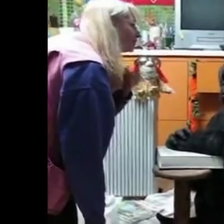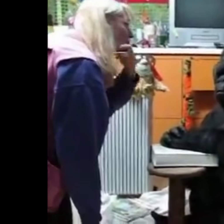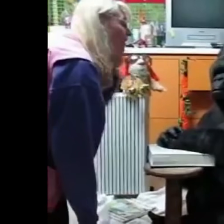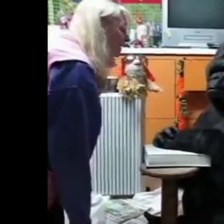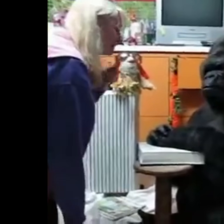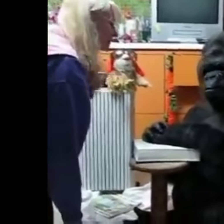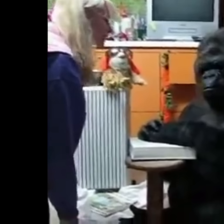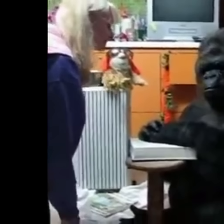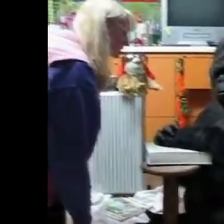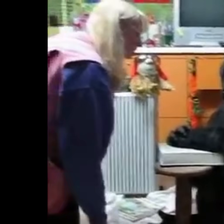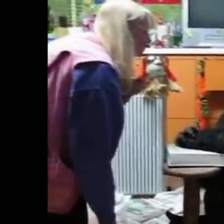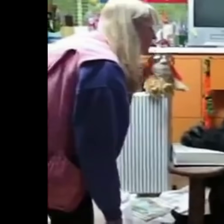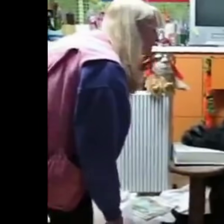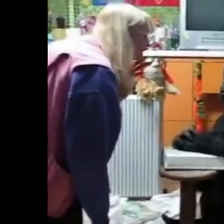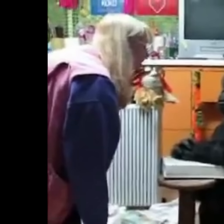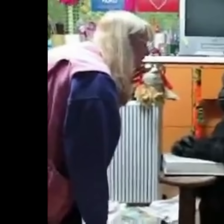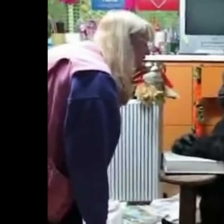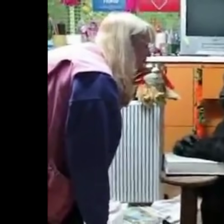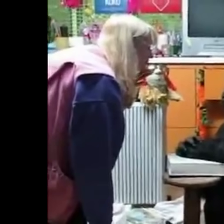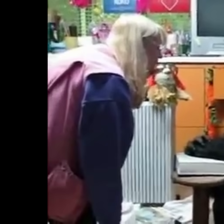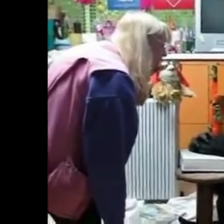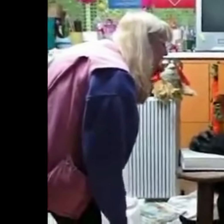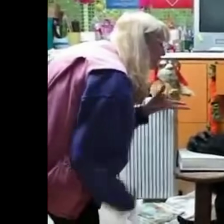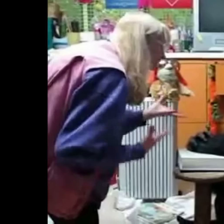well dry is like thirsty. Wet is like... Candy